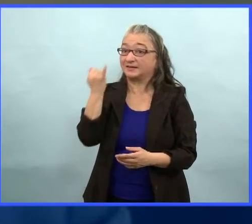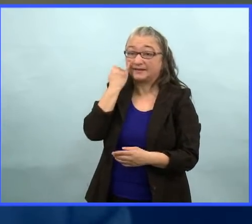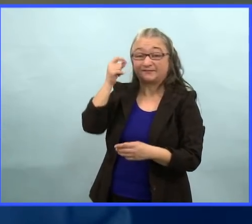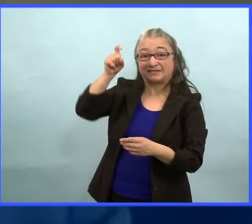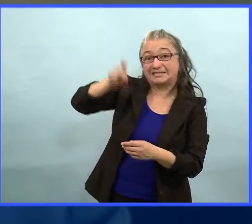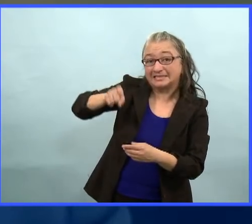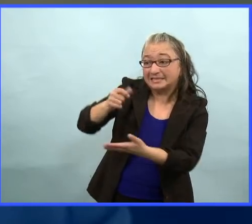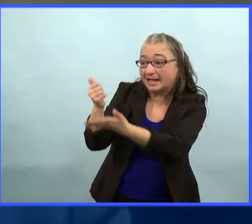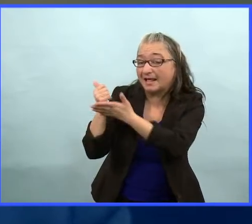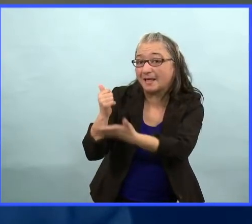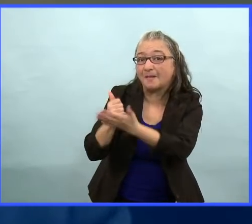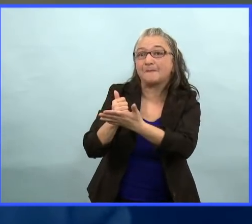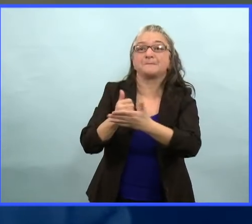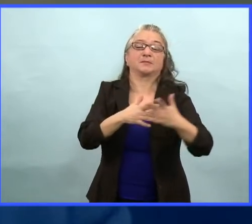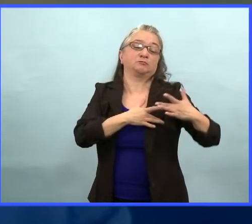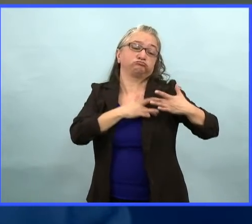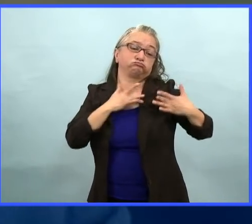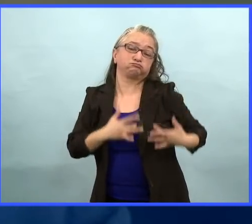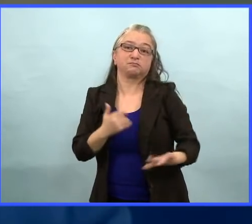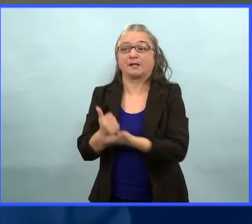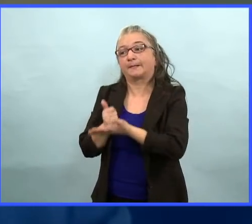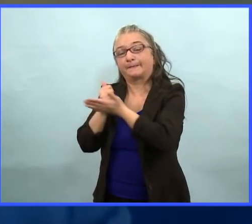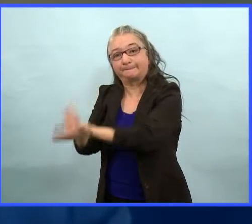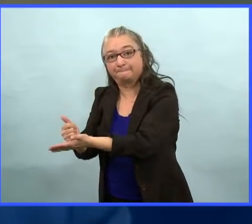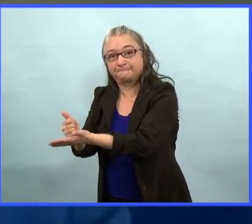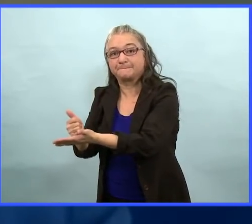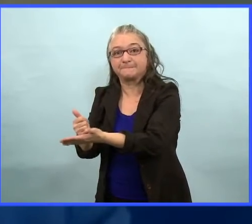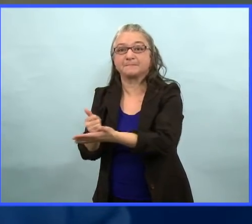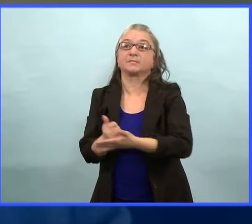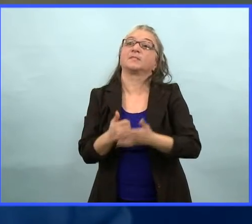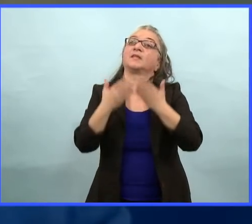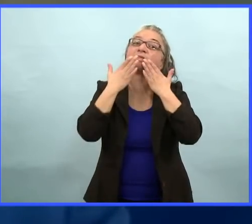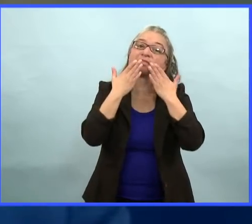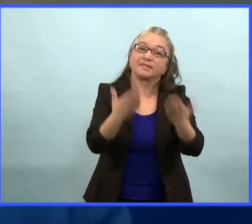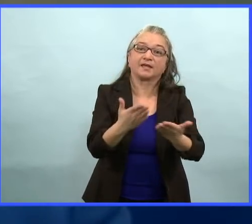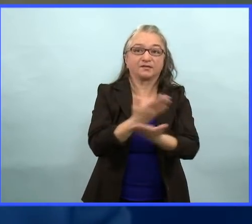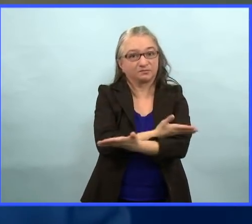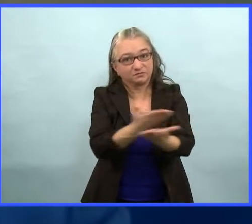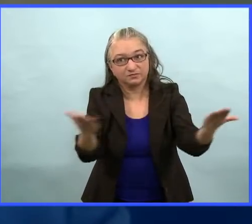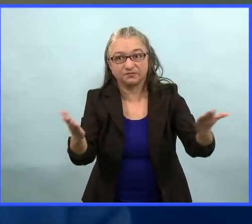we thank them for all they do for their patients and we continue to encourage manitobans